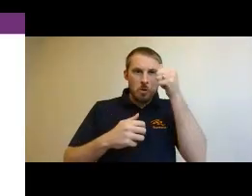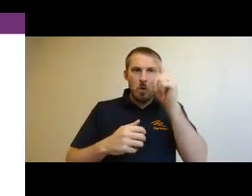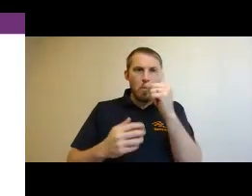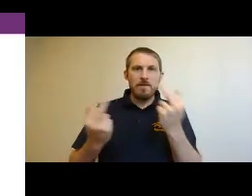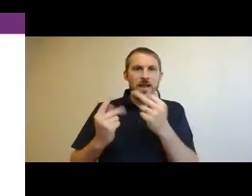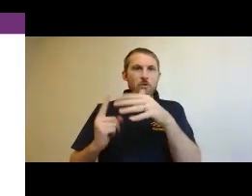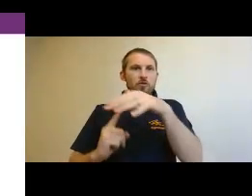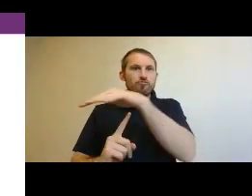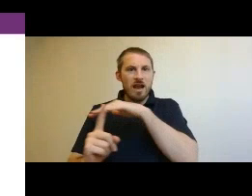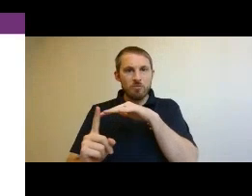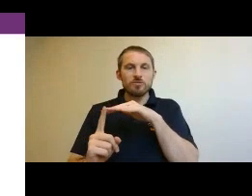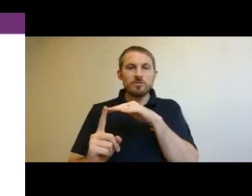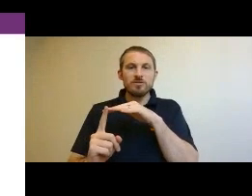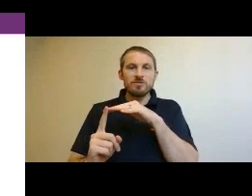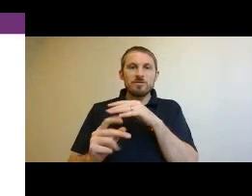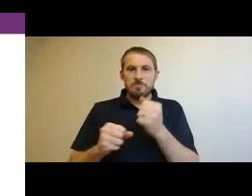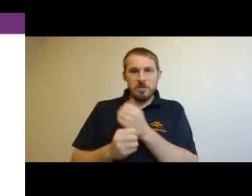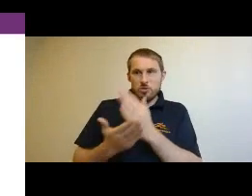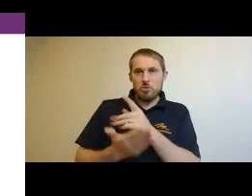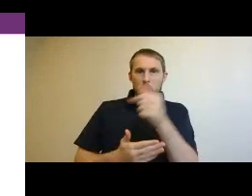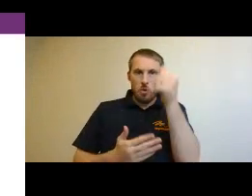and making sure they know where to go for help.